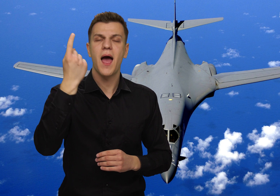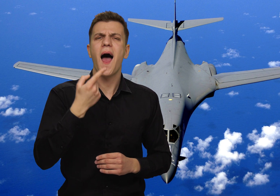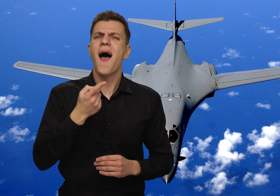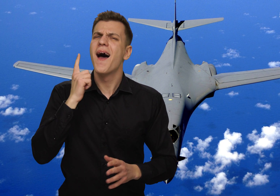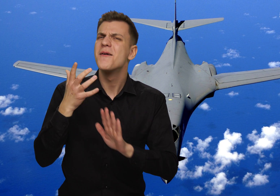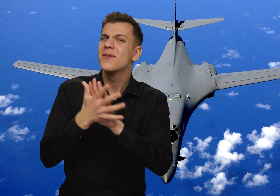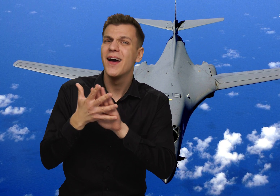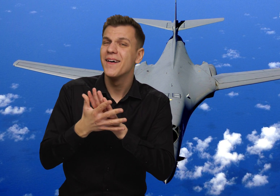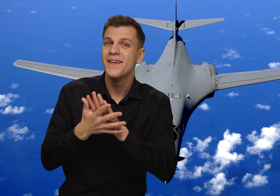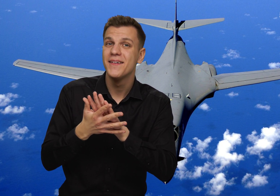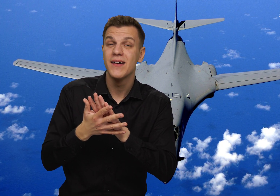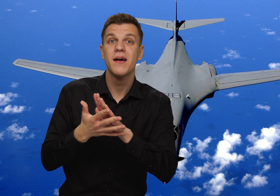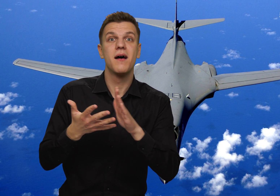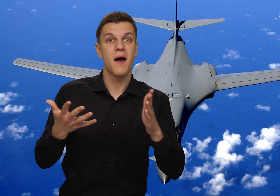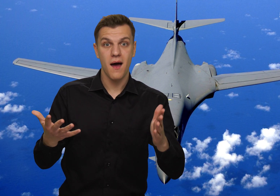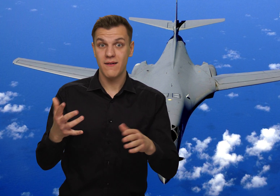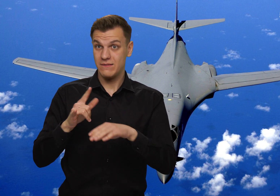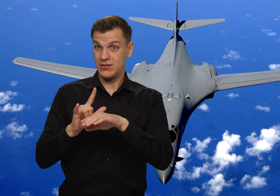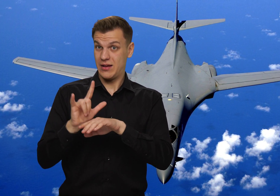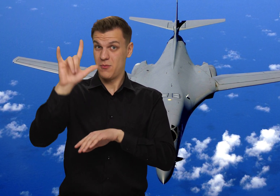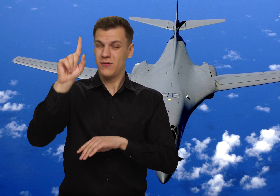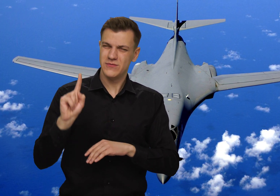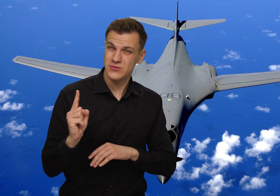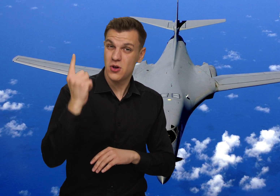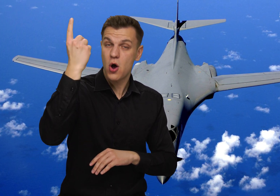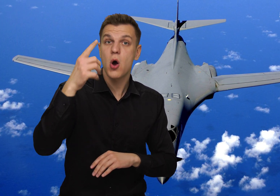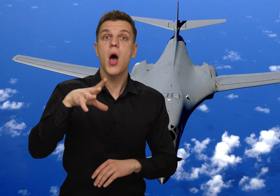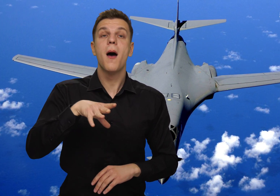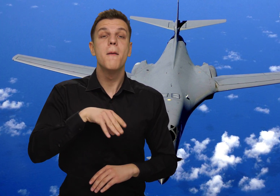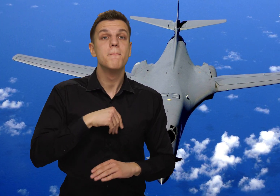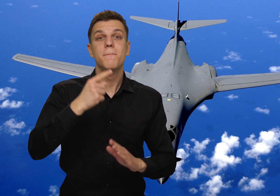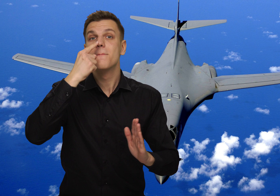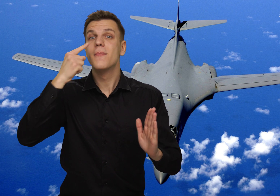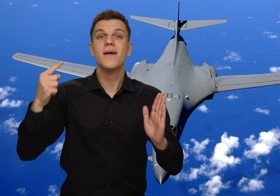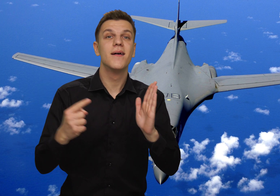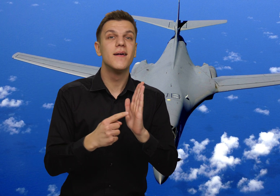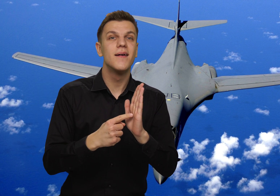But to be able to fly even higher, Where the air is less dense,